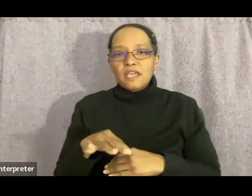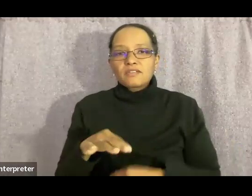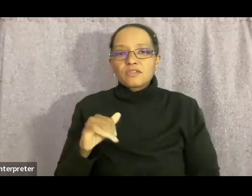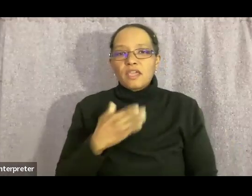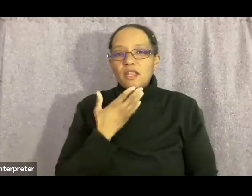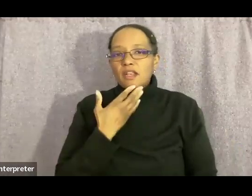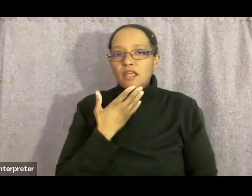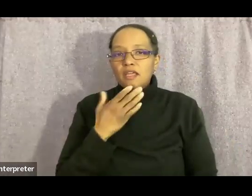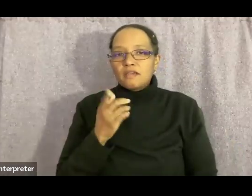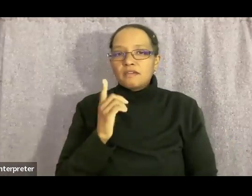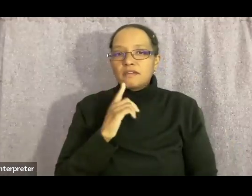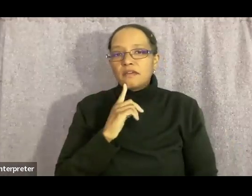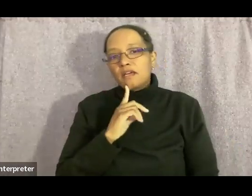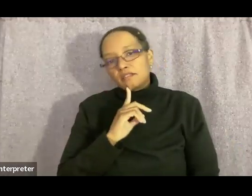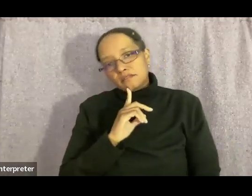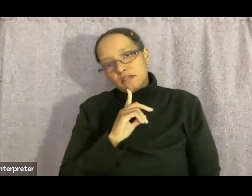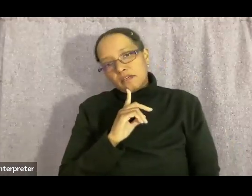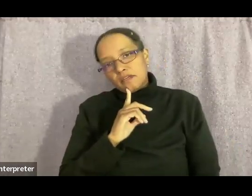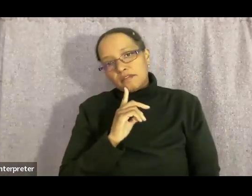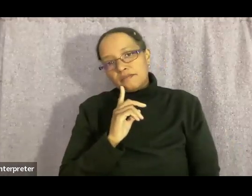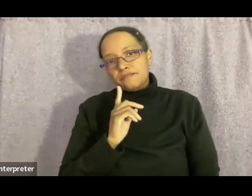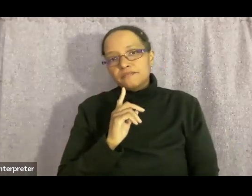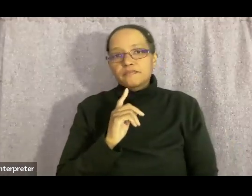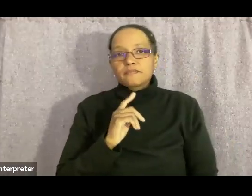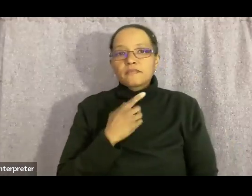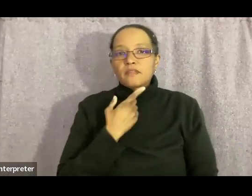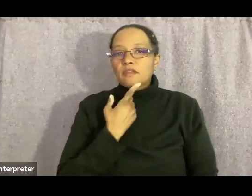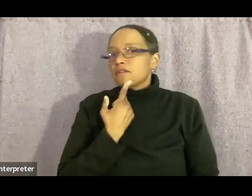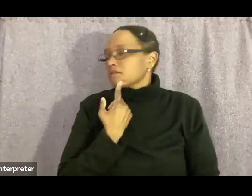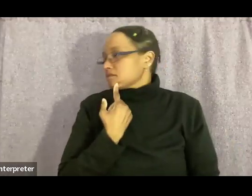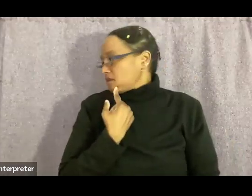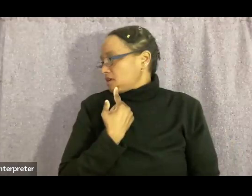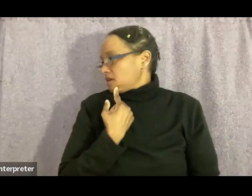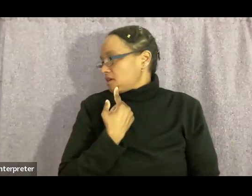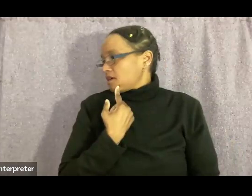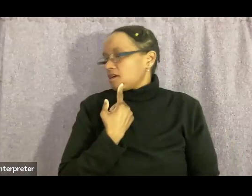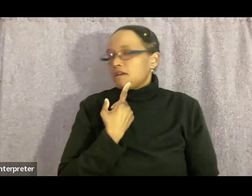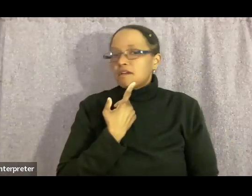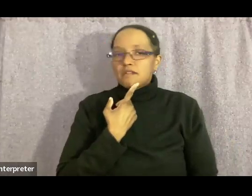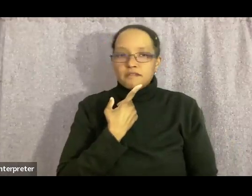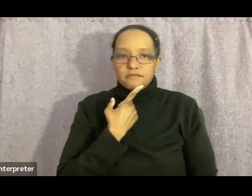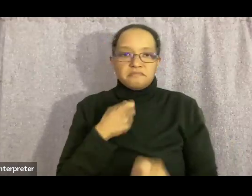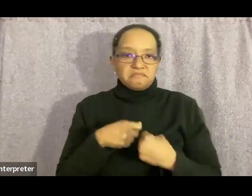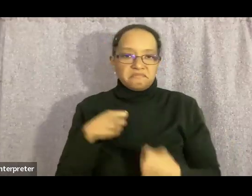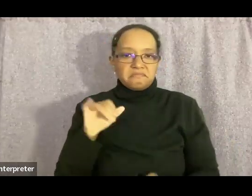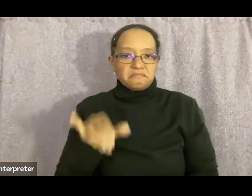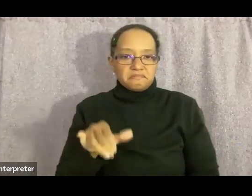So, we did the sideways, we could stretch head to the right, trying to bring your chin,